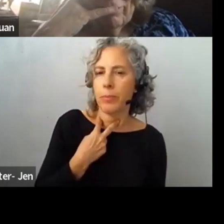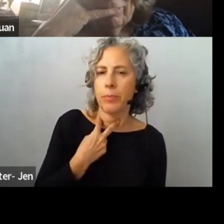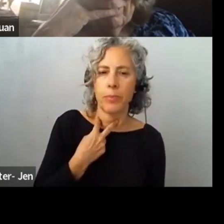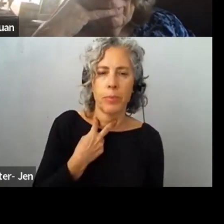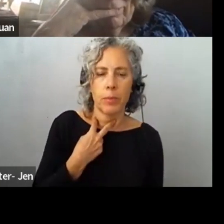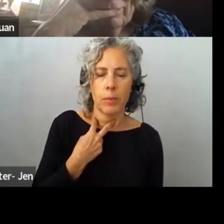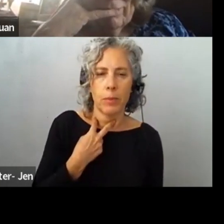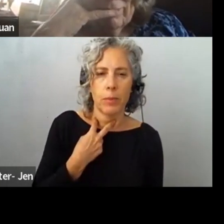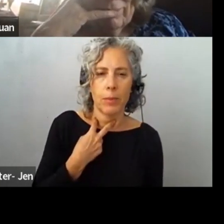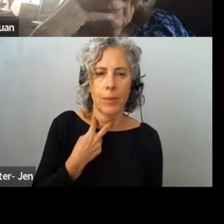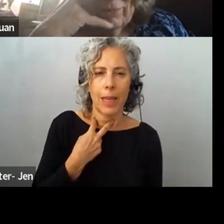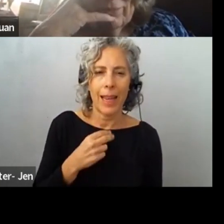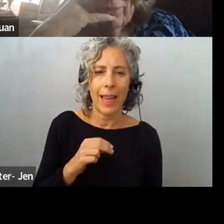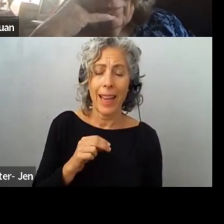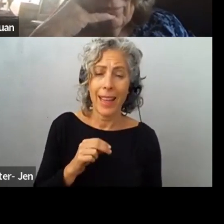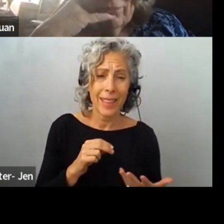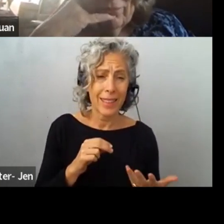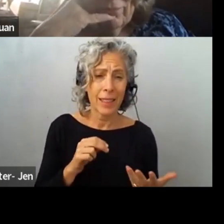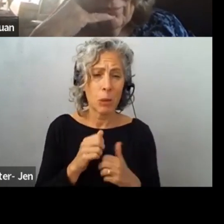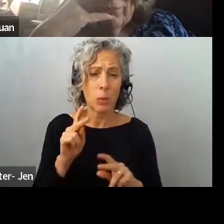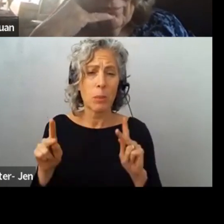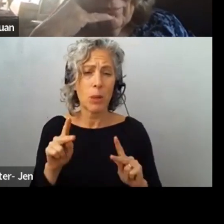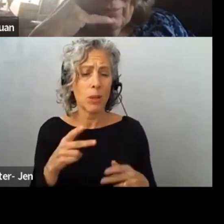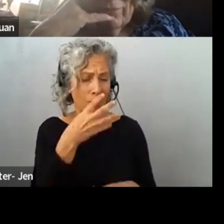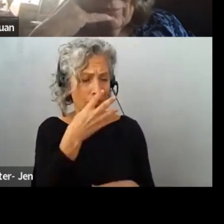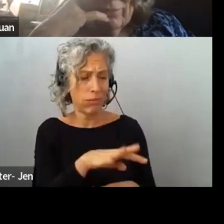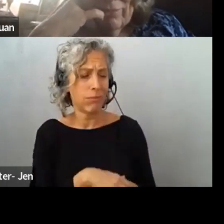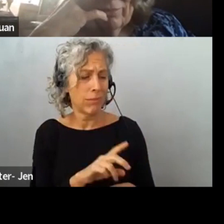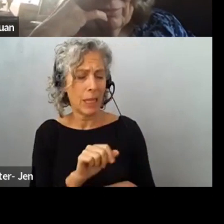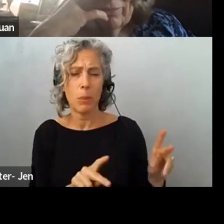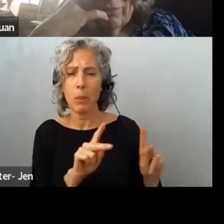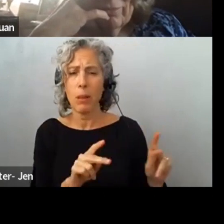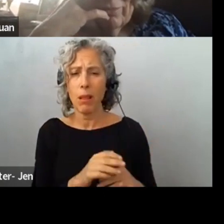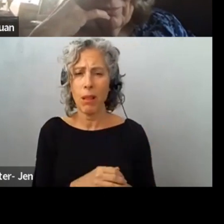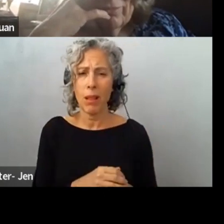people just credit people, people, just credit disabled folks, it's hard to say, hey, look, something's wrong here.